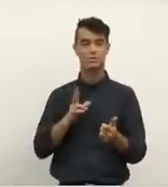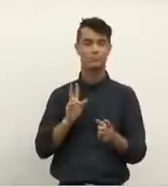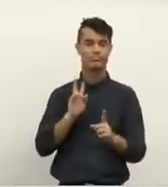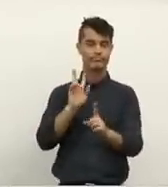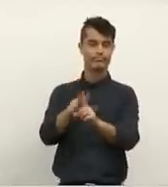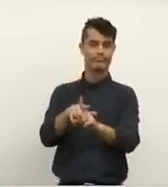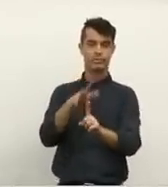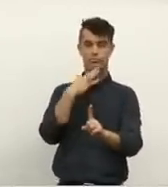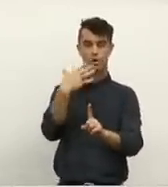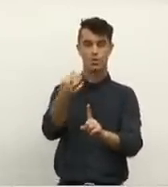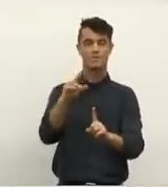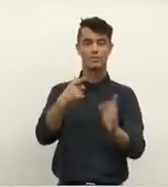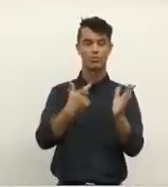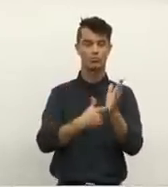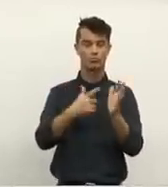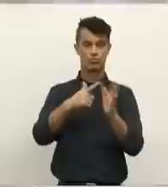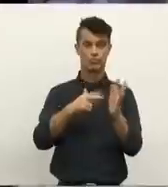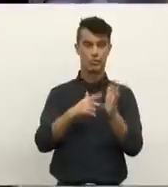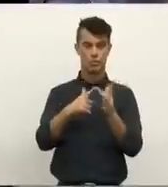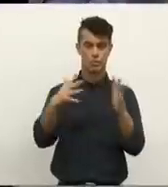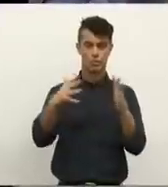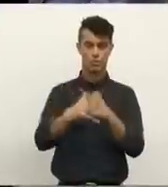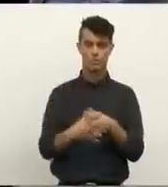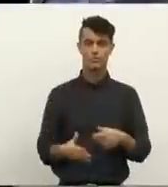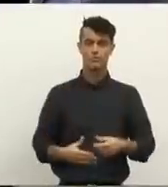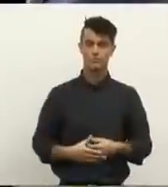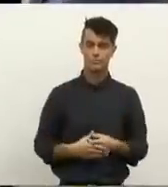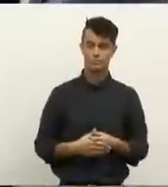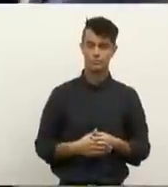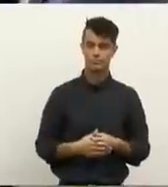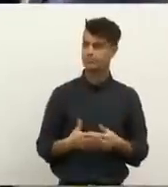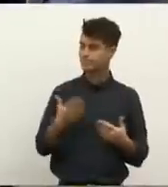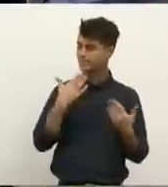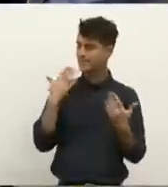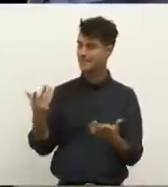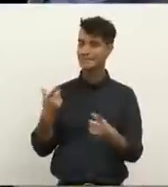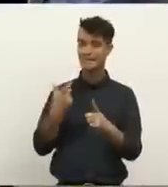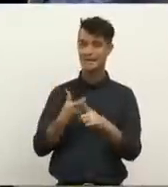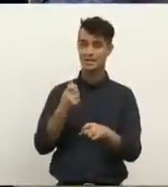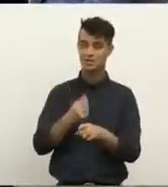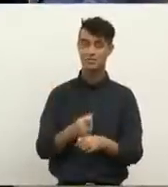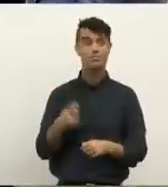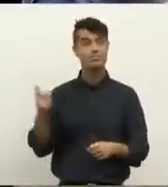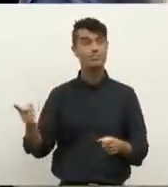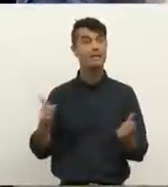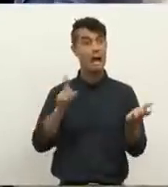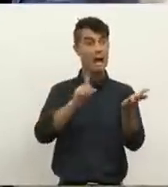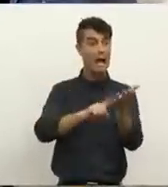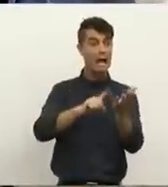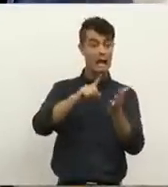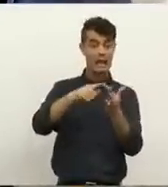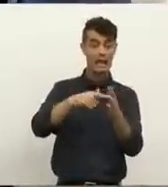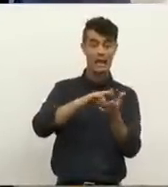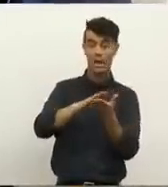of requesting a review of that plan. Great, thanks so much KG. KARUN GUPTA: Leah's going to add.